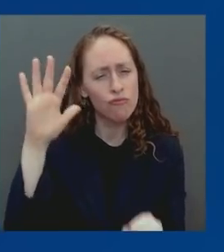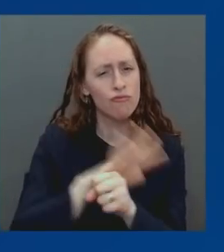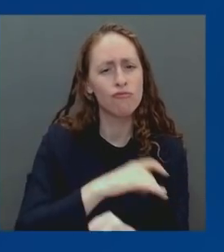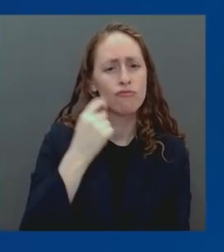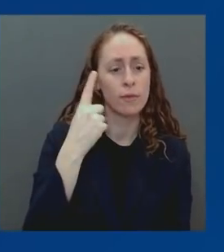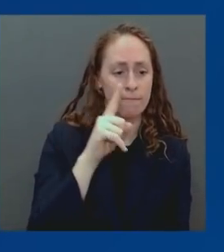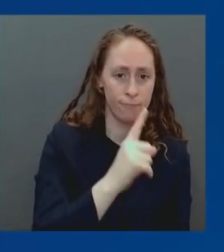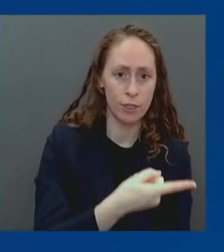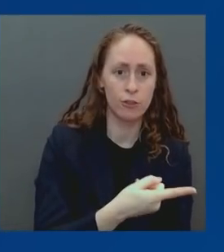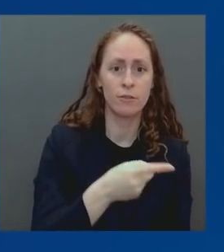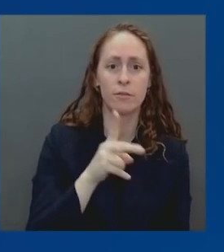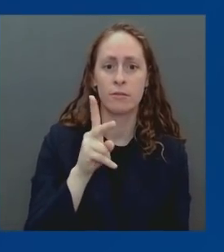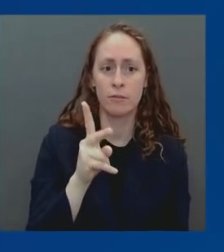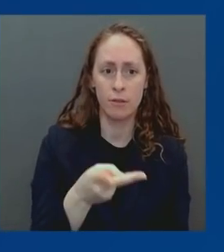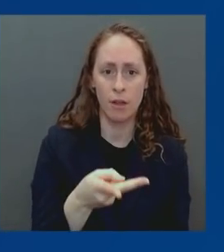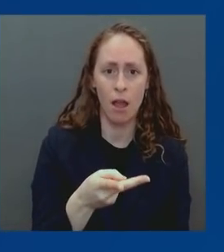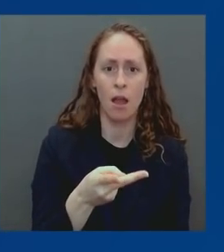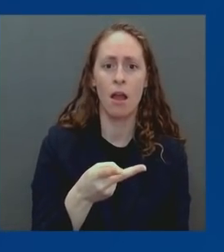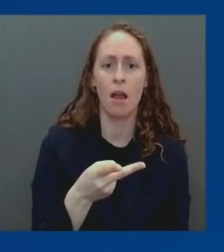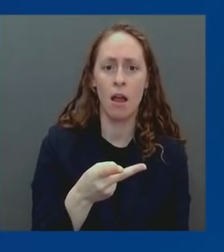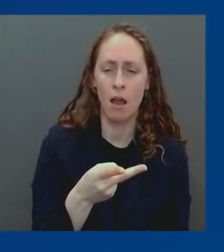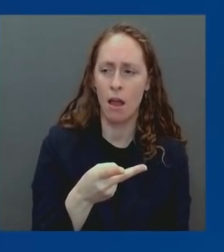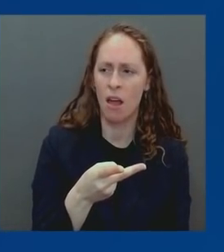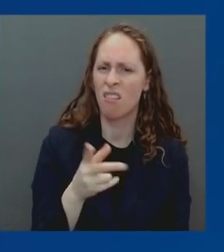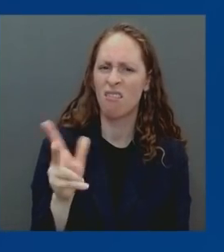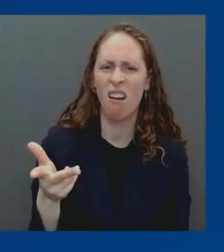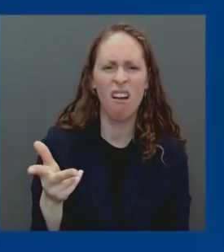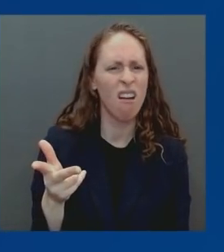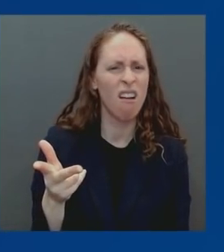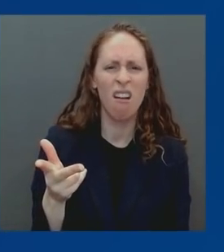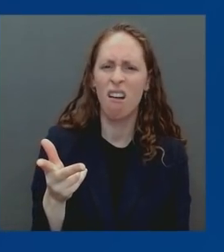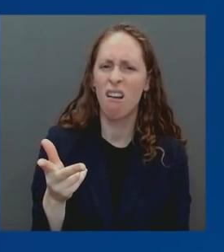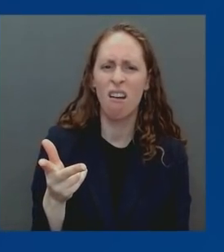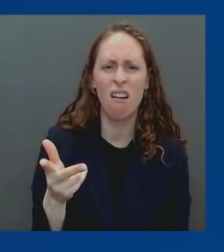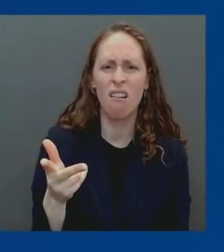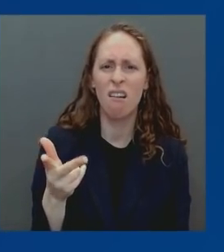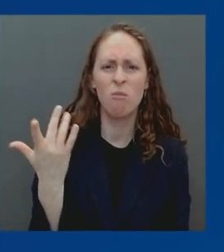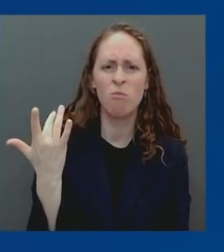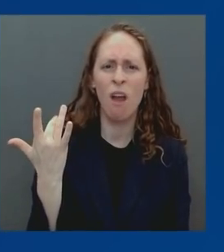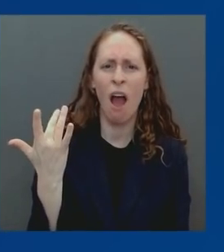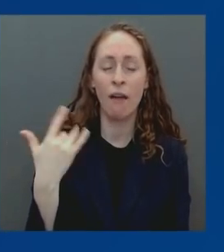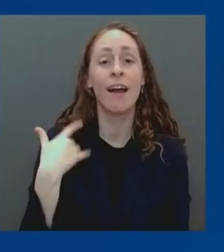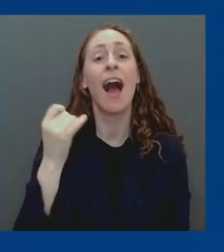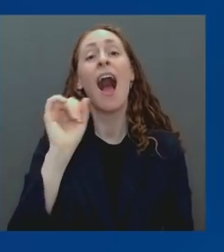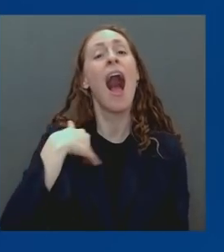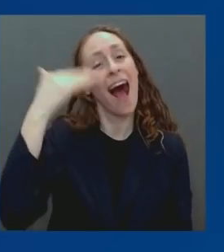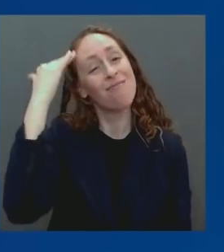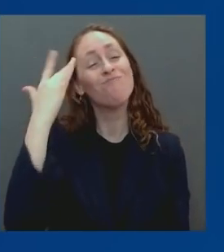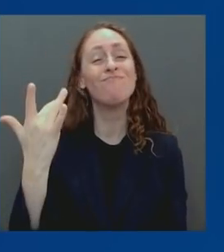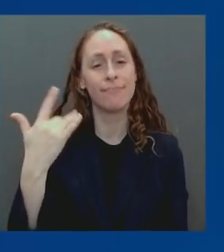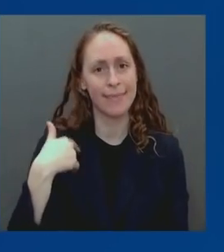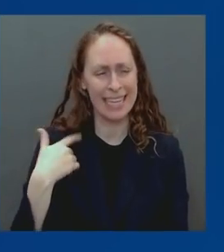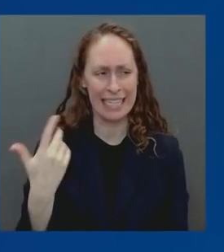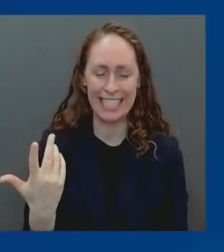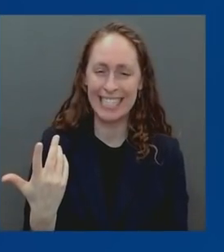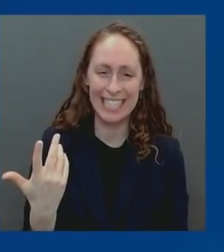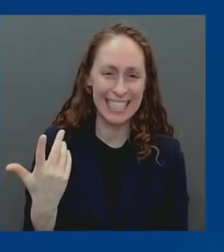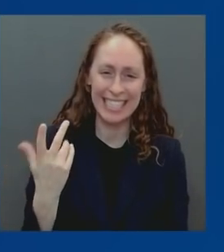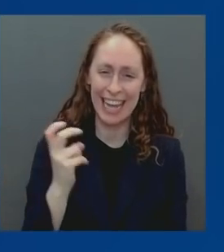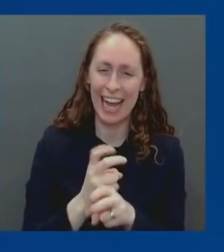I don't have an easy explanation for that. That's one of the reasons why we keep trying to put the data out.